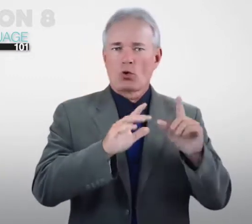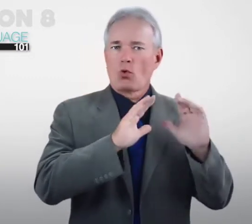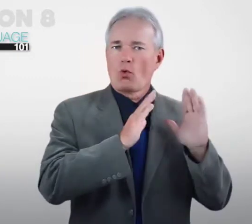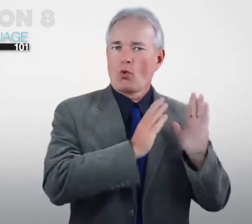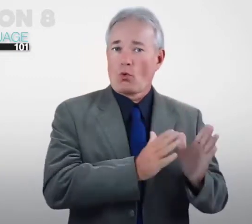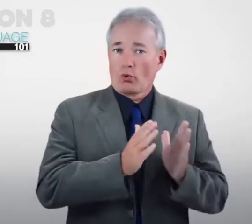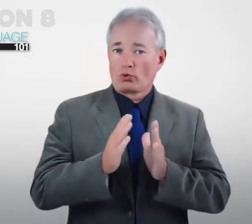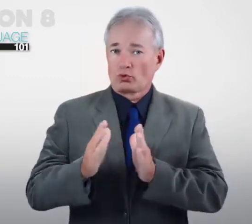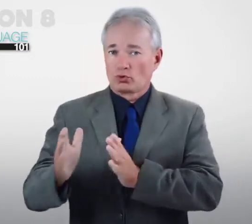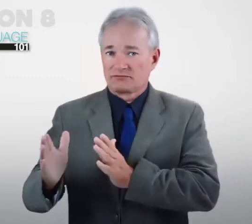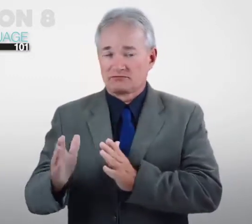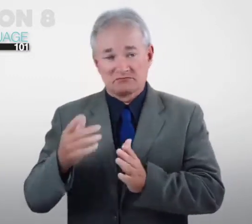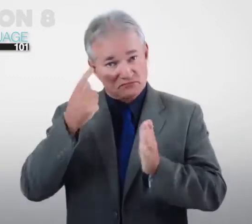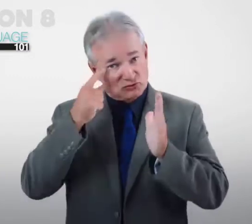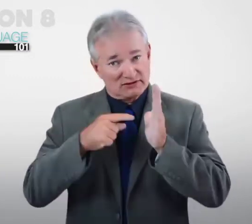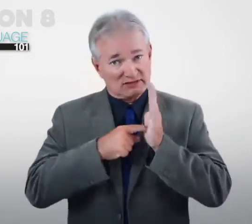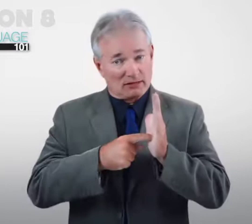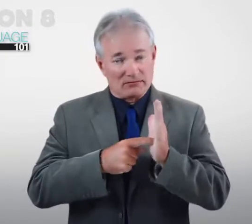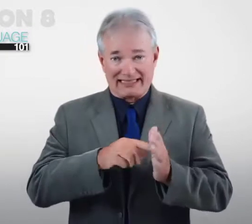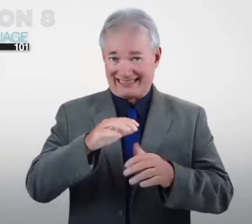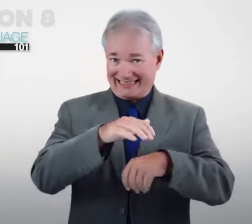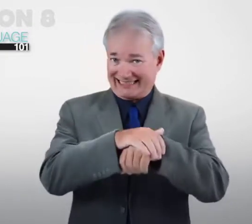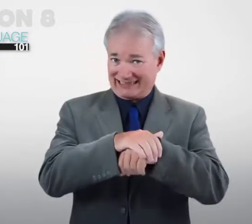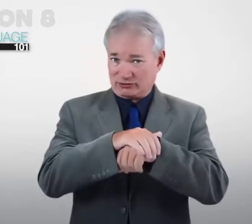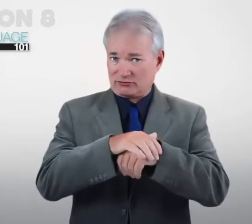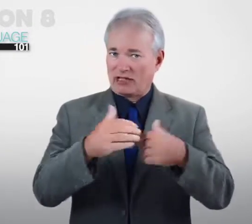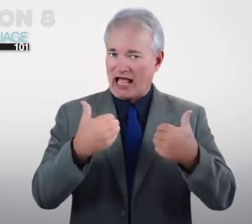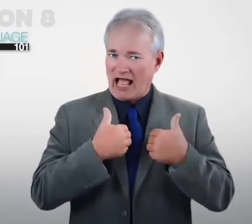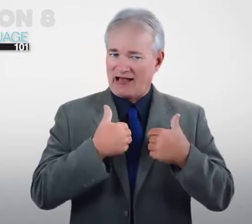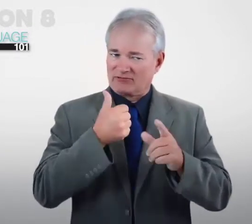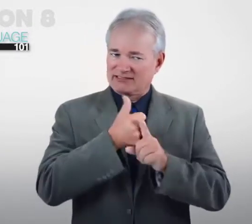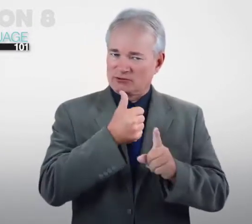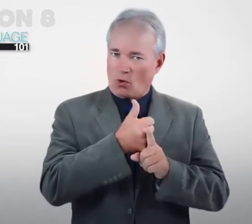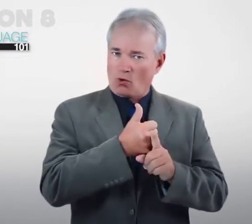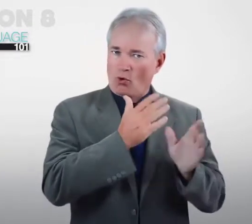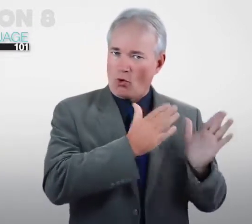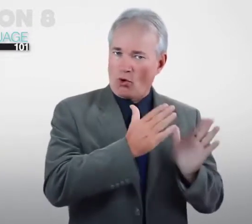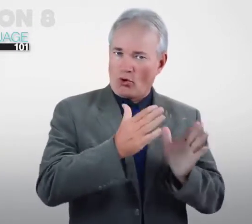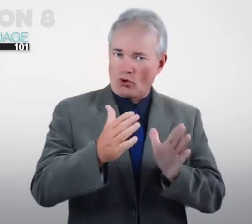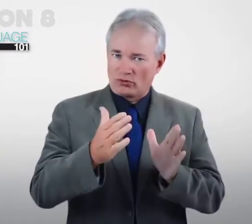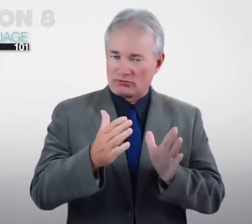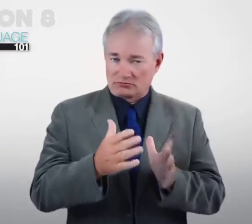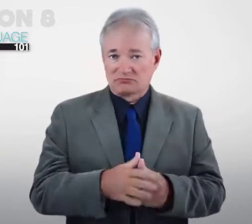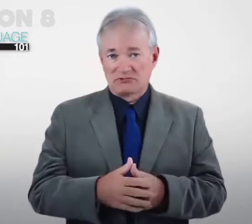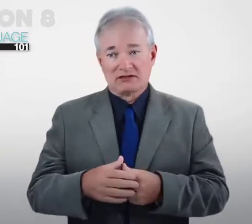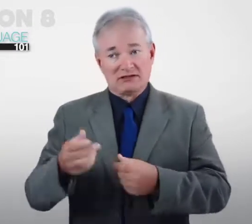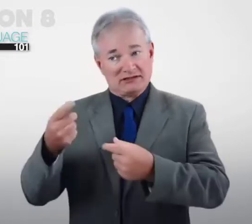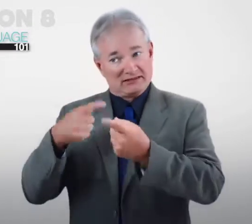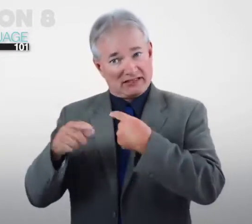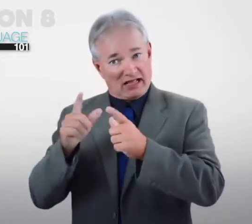always have different types of word order. For example, in English, you have your own word order.